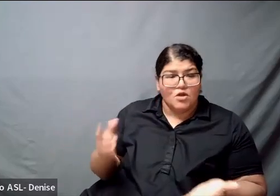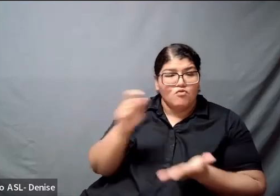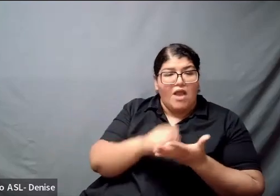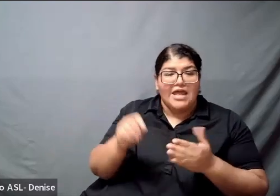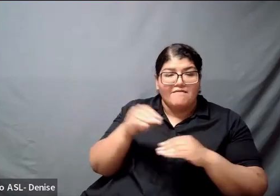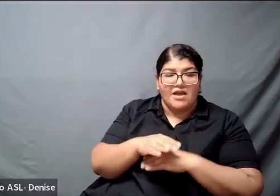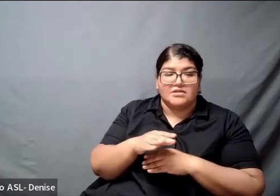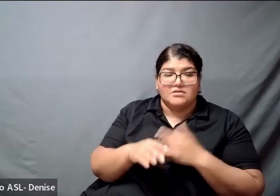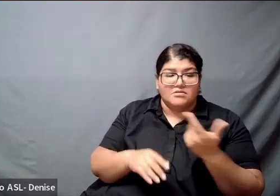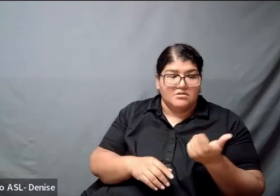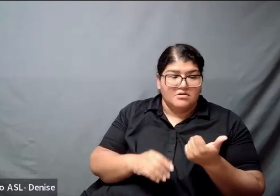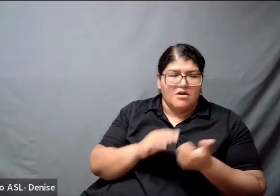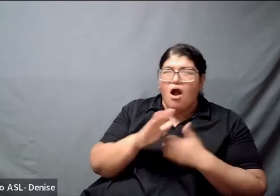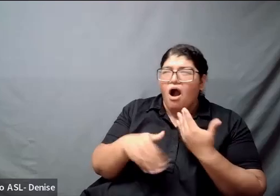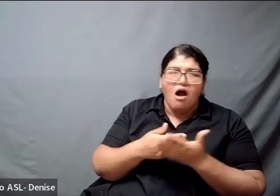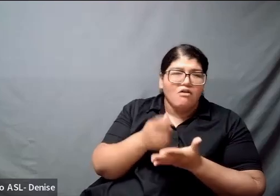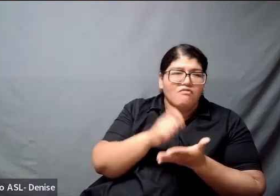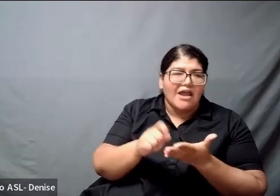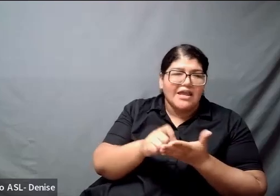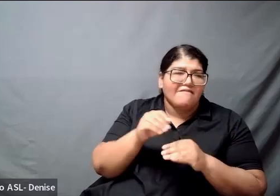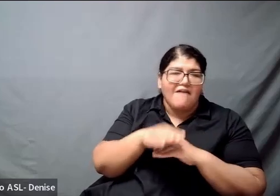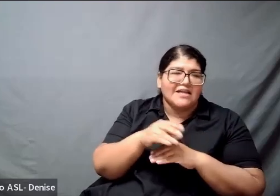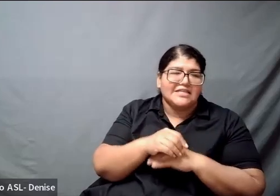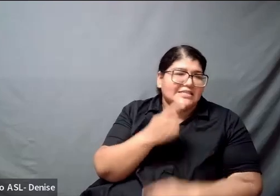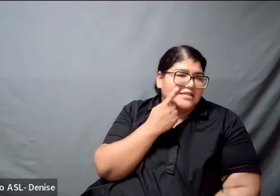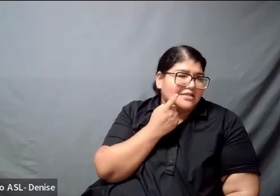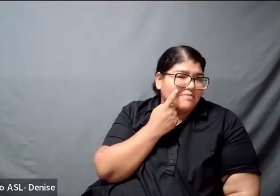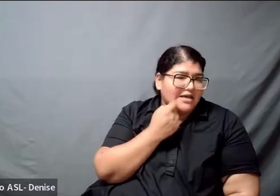all writing advice is suspect. Do what works. Don't do what doesn't work.